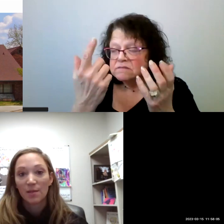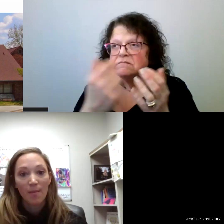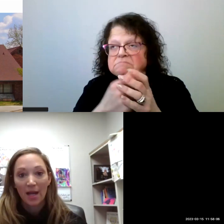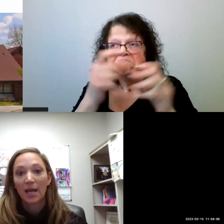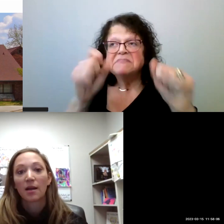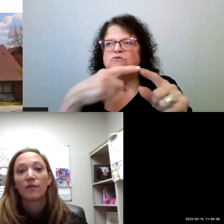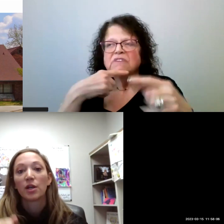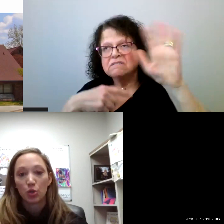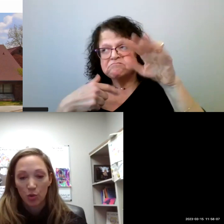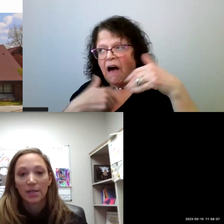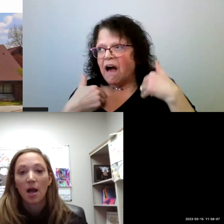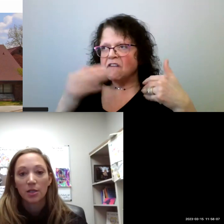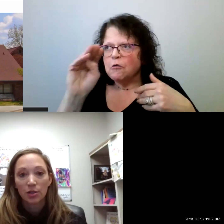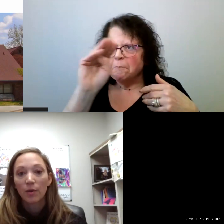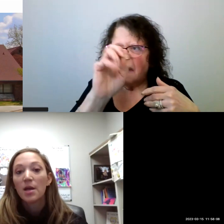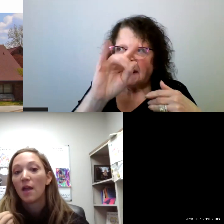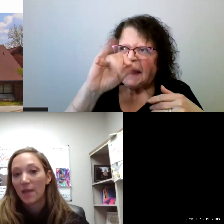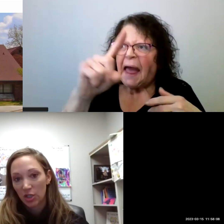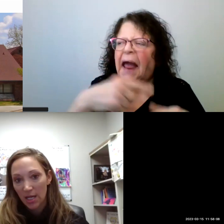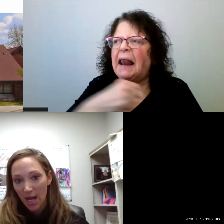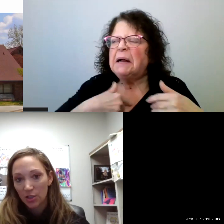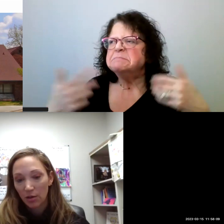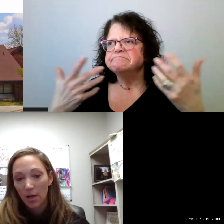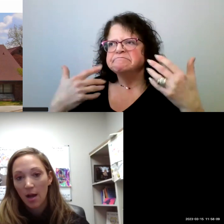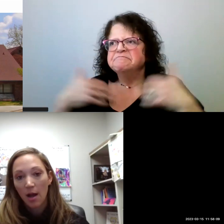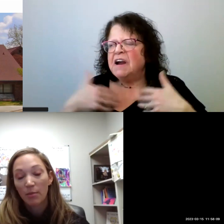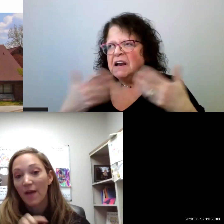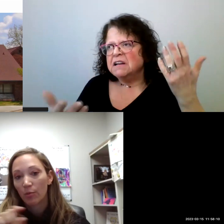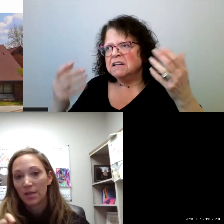losing my Medicaid coverage. Who do I talk to? And they should connect you if that would